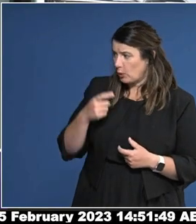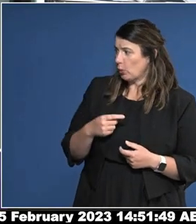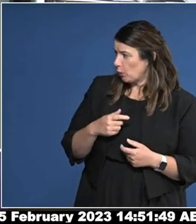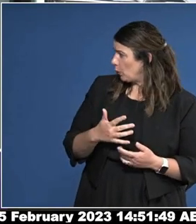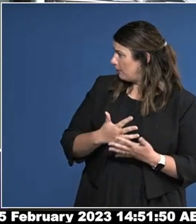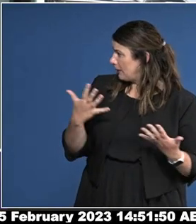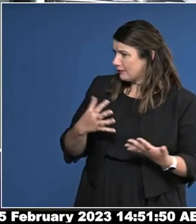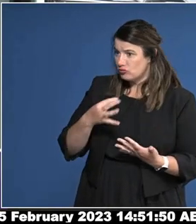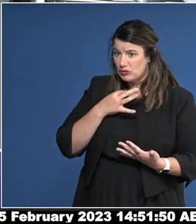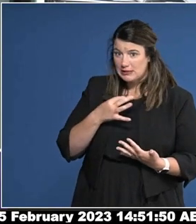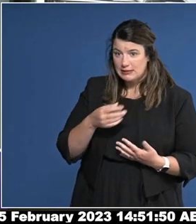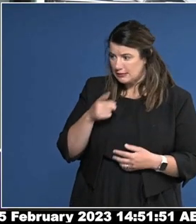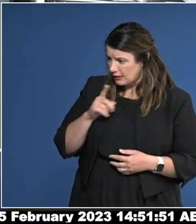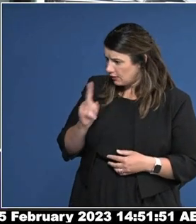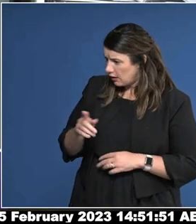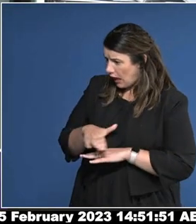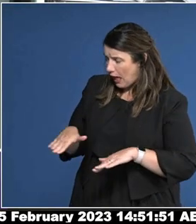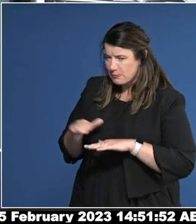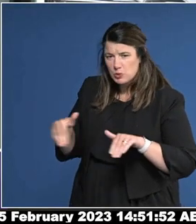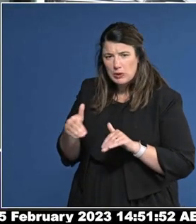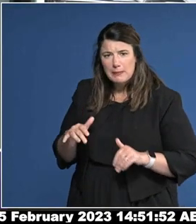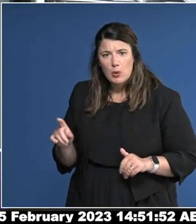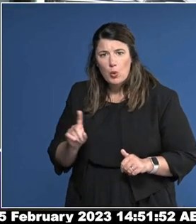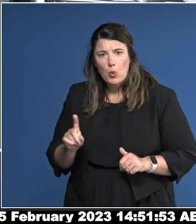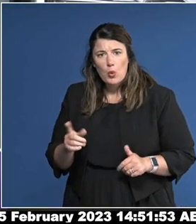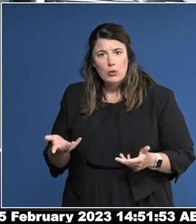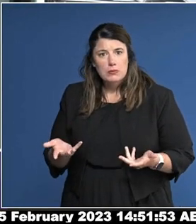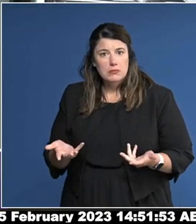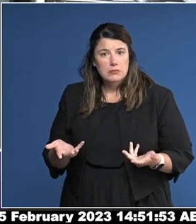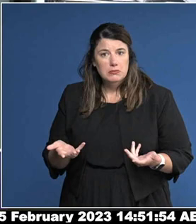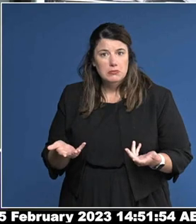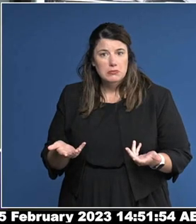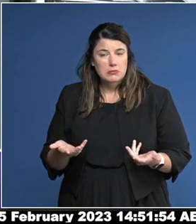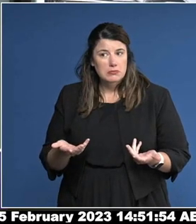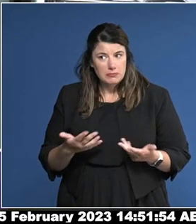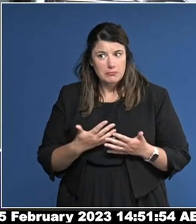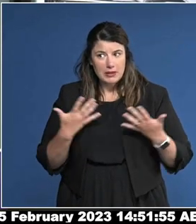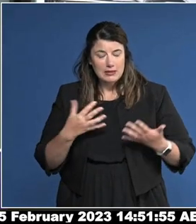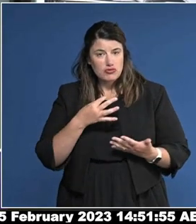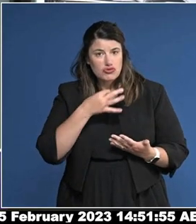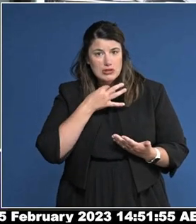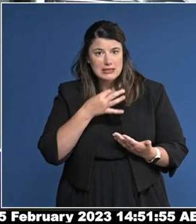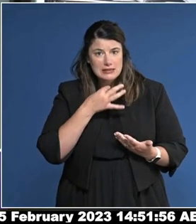The person perhaps isn't very adept at swimming. There is a real risk of harm to that person.